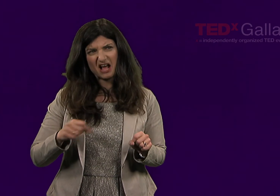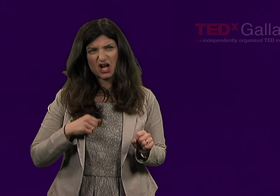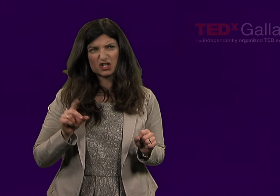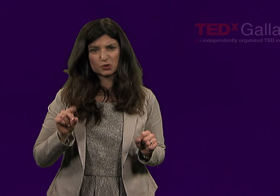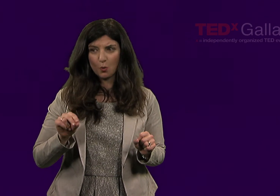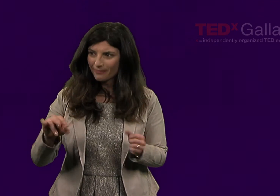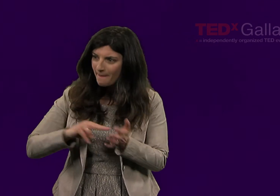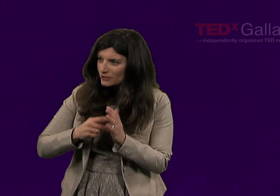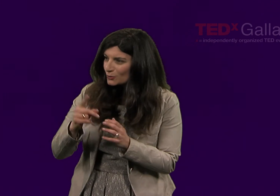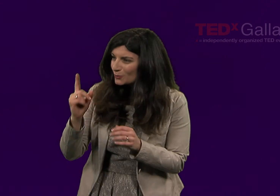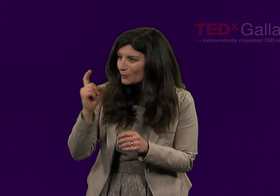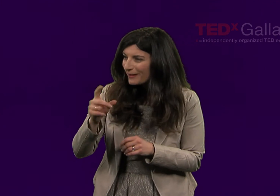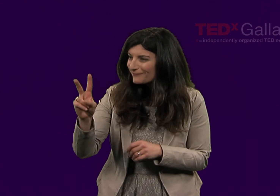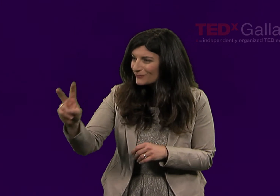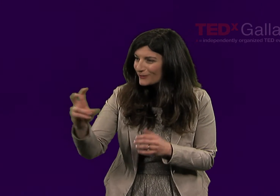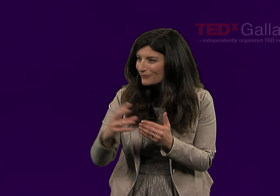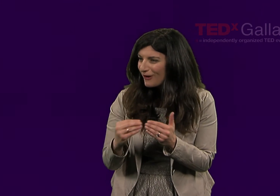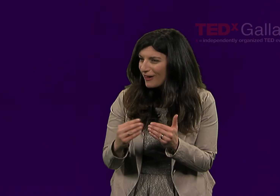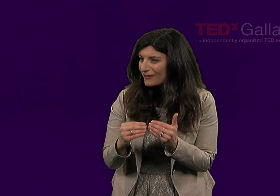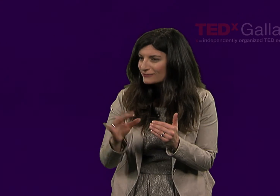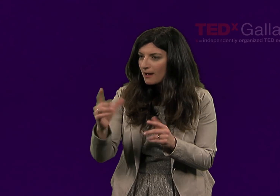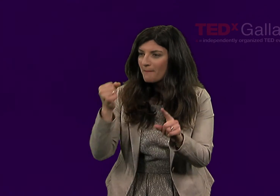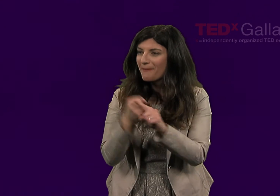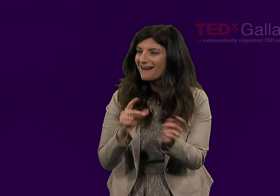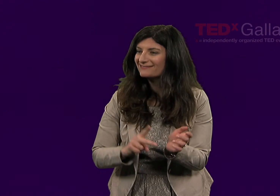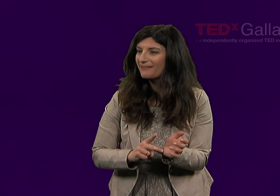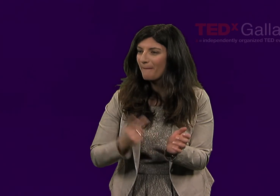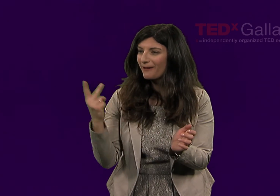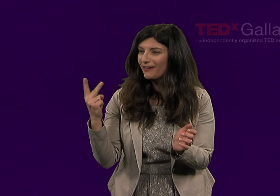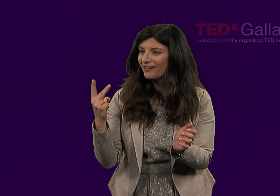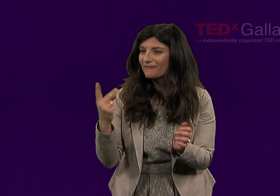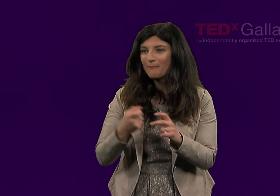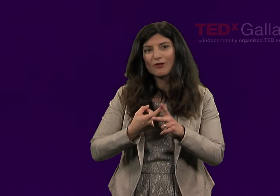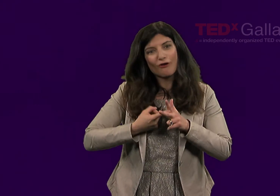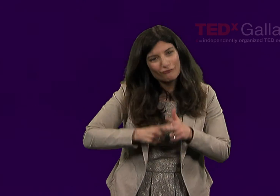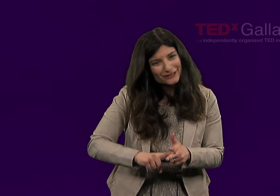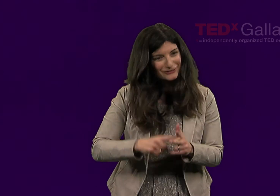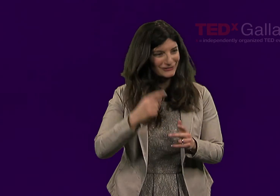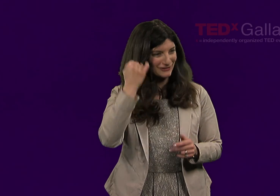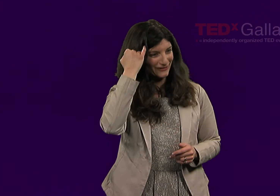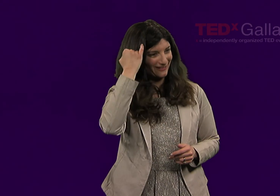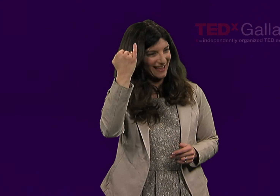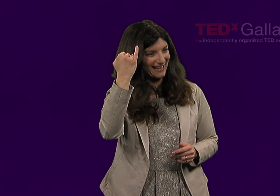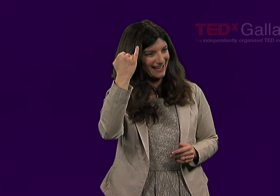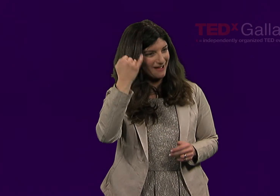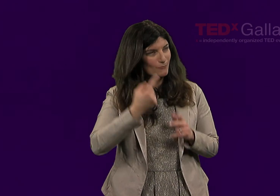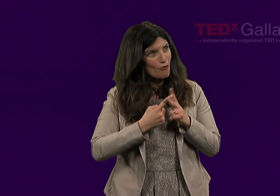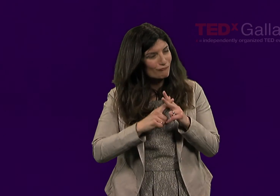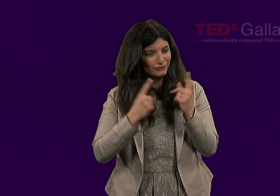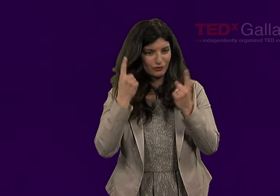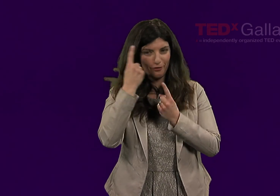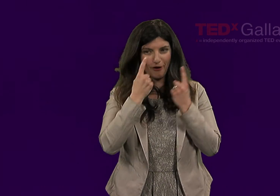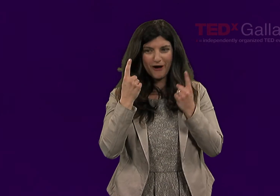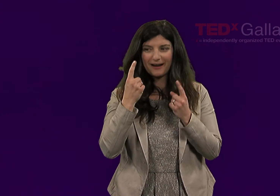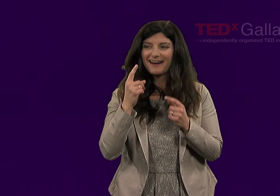So in a short year's time, she could maximize her donation, double it, in fact, without even a second thought.